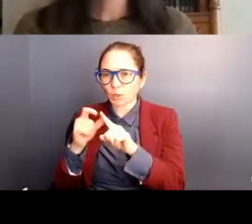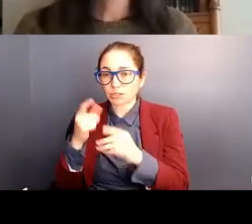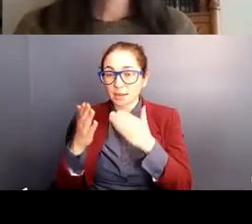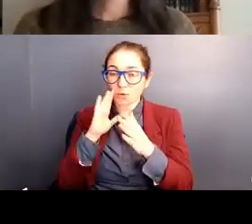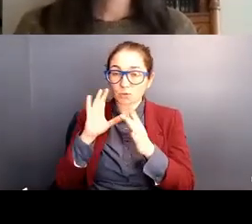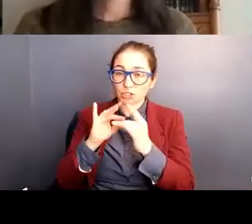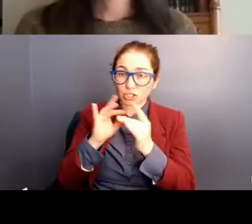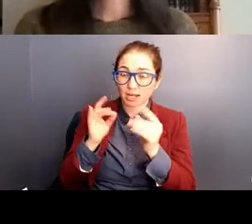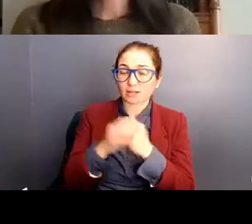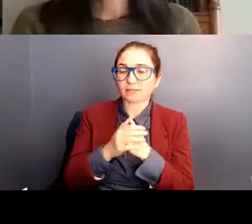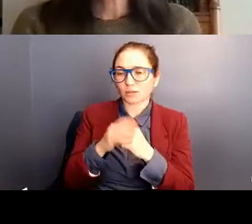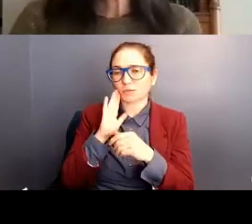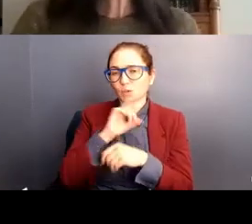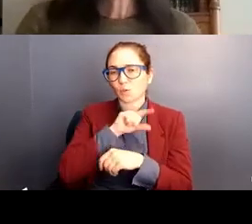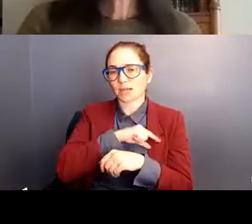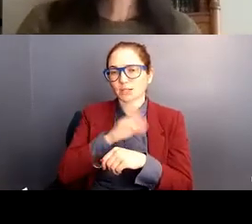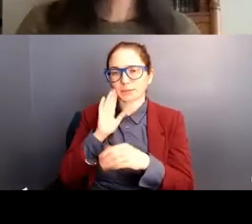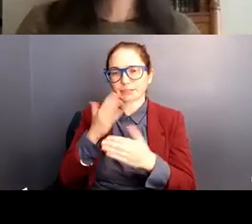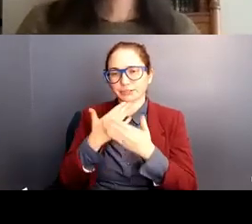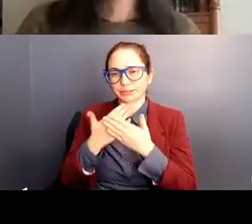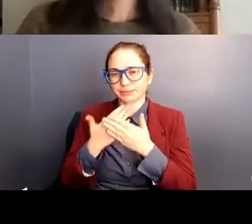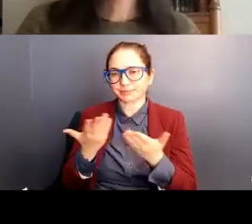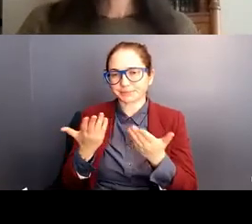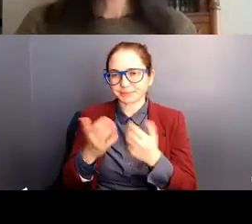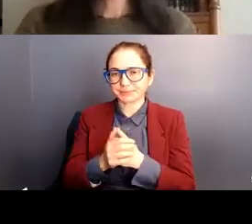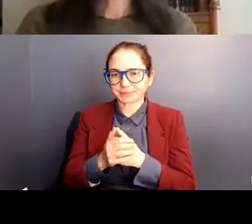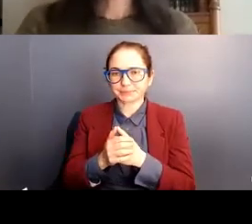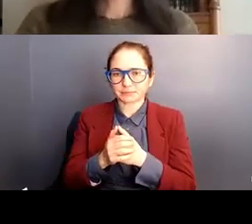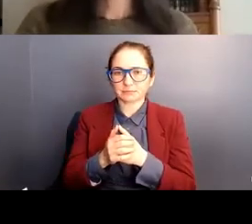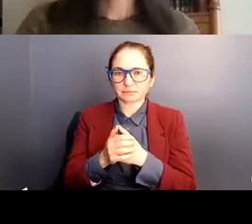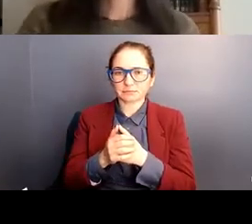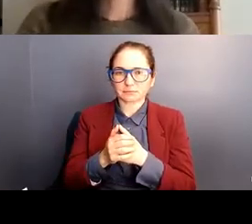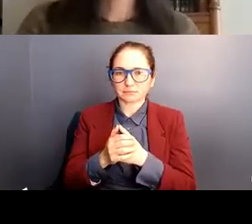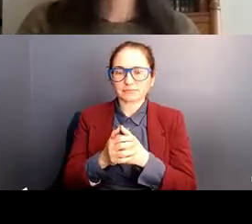is going to be good. And I've learned the hard way -- I shared